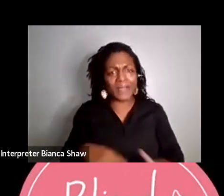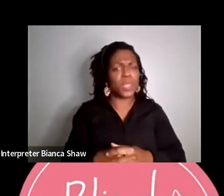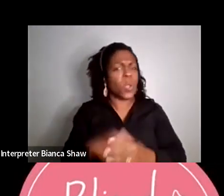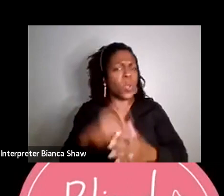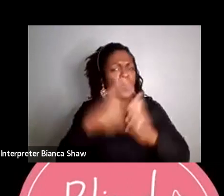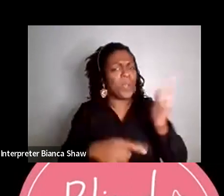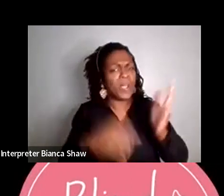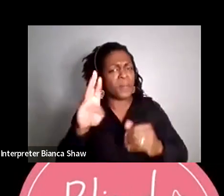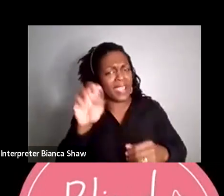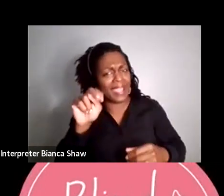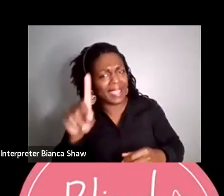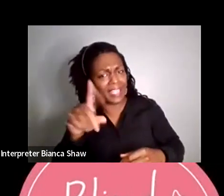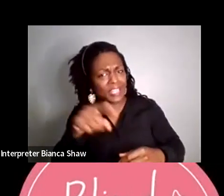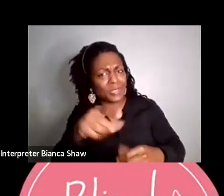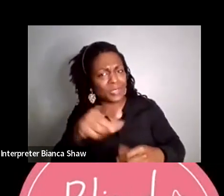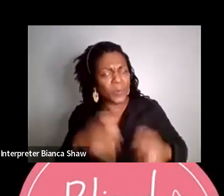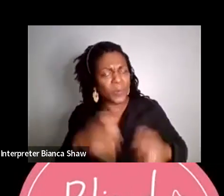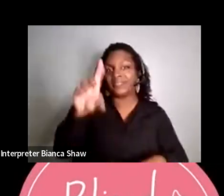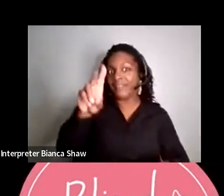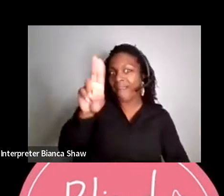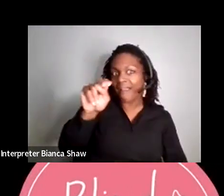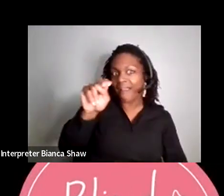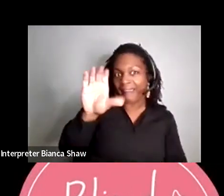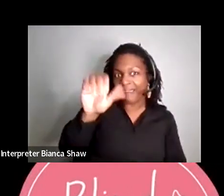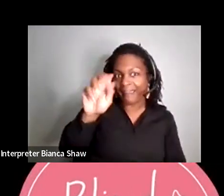Do you want Duncan Hines Pills, Barry, Betty Crocker?